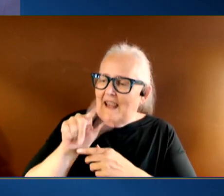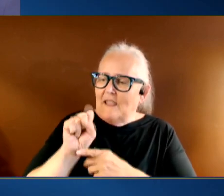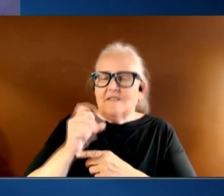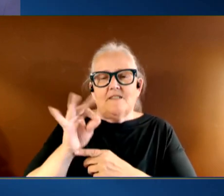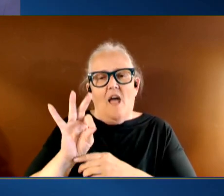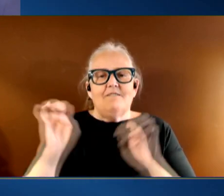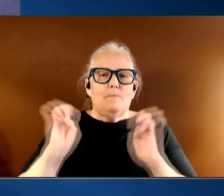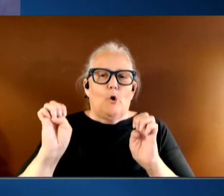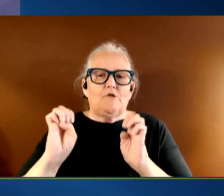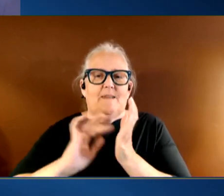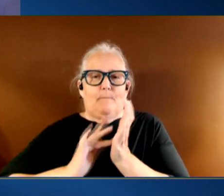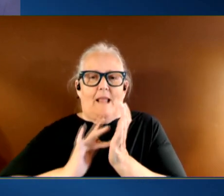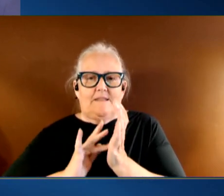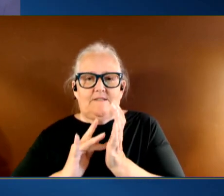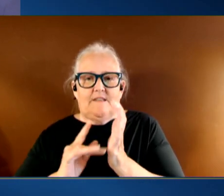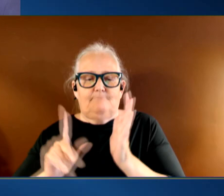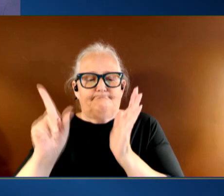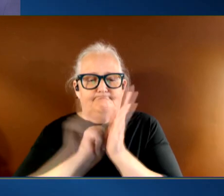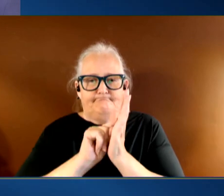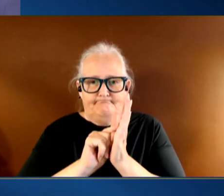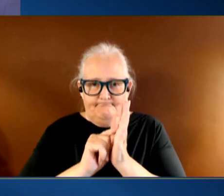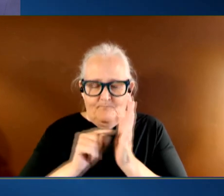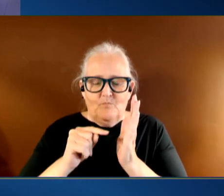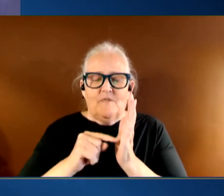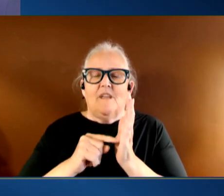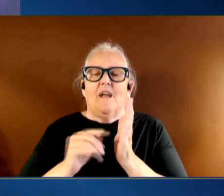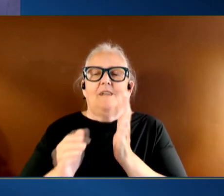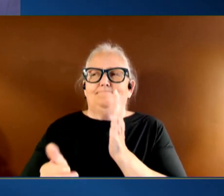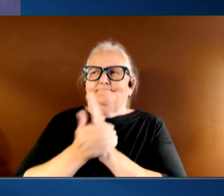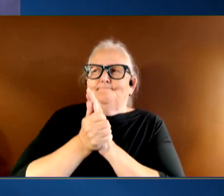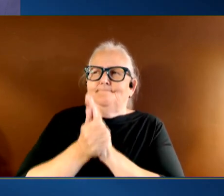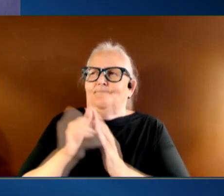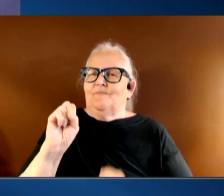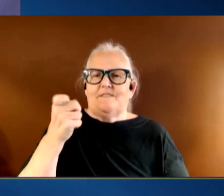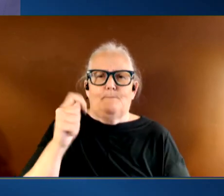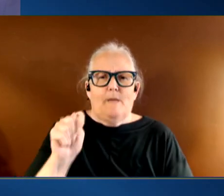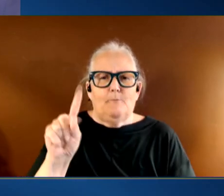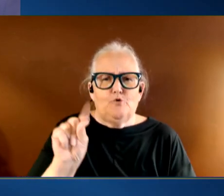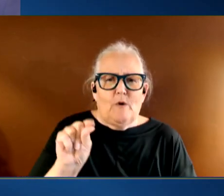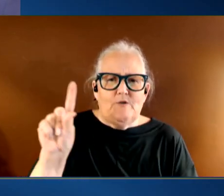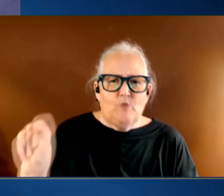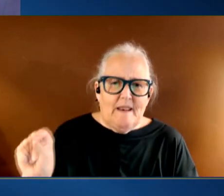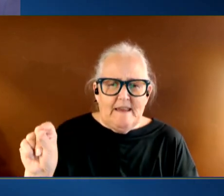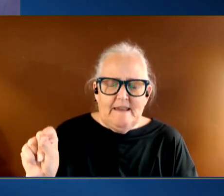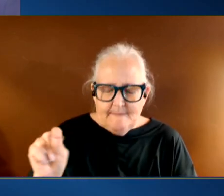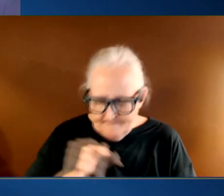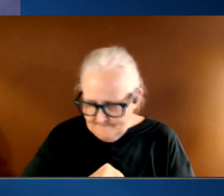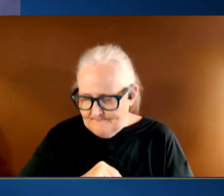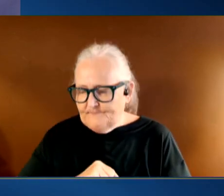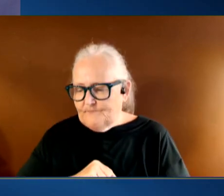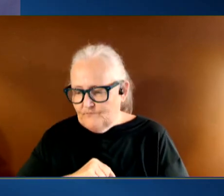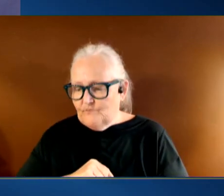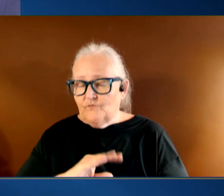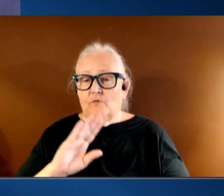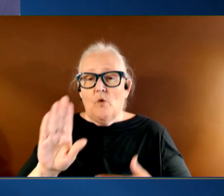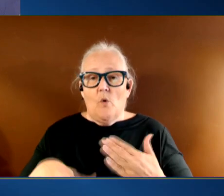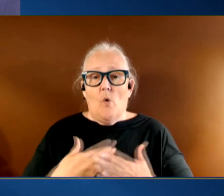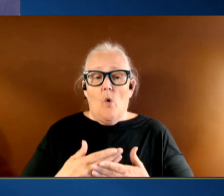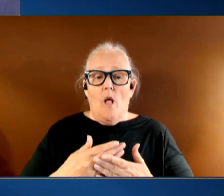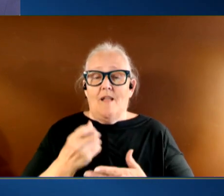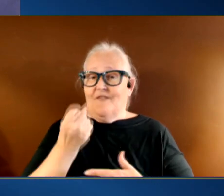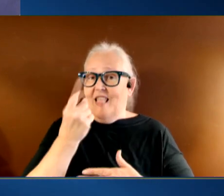this was a supplement in September 2020, and all 11 research articles included in that was only